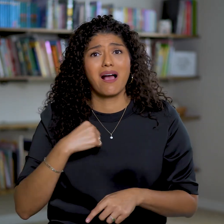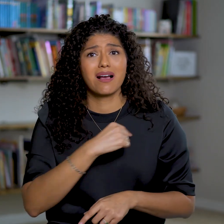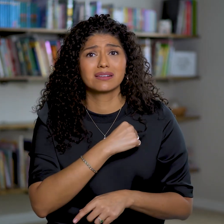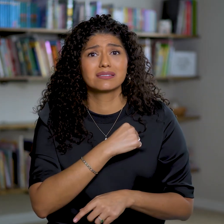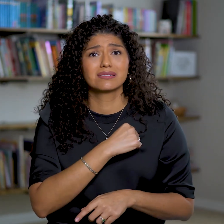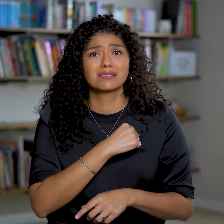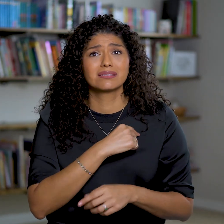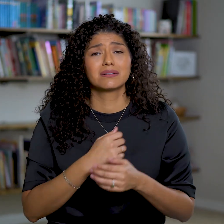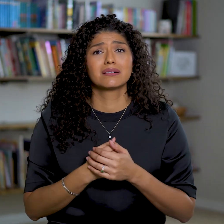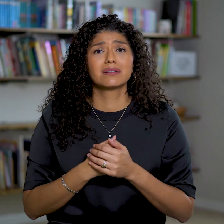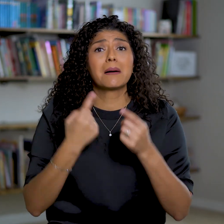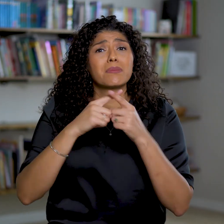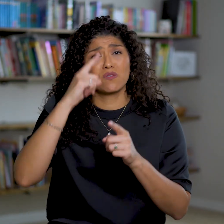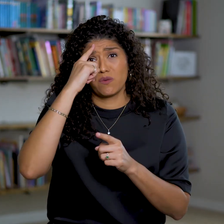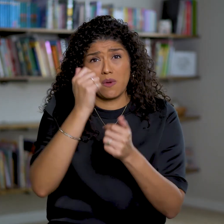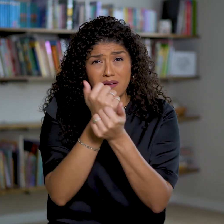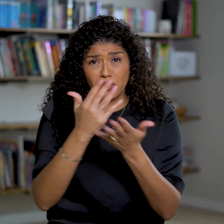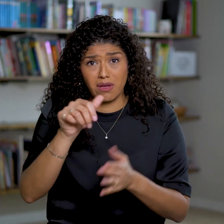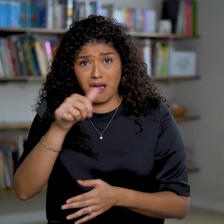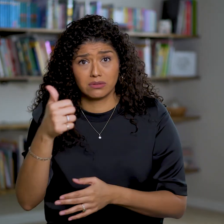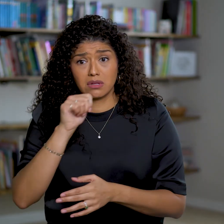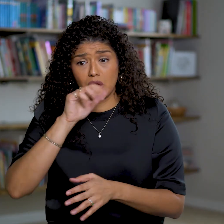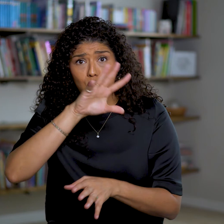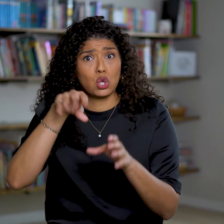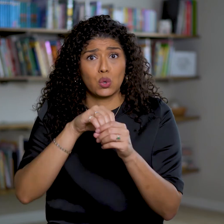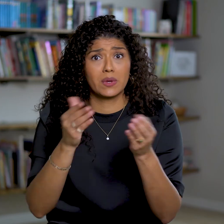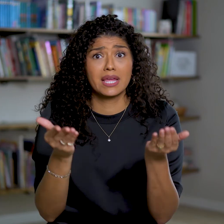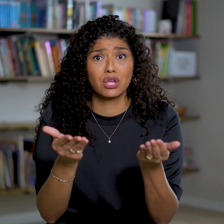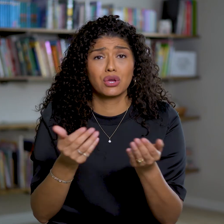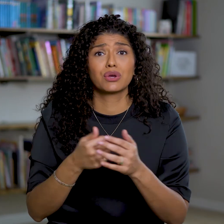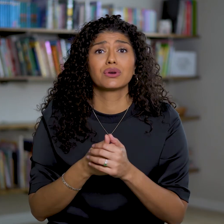but for directions that aren’t covered here,